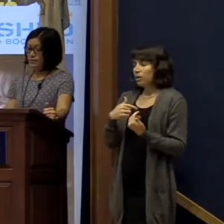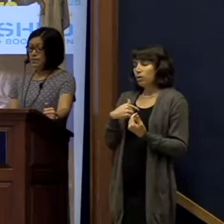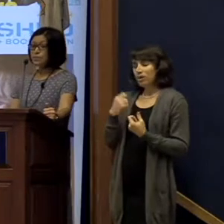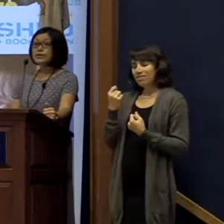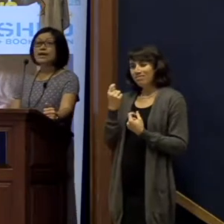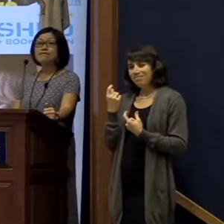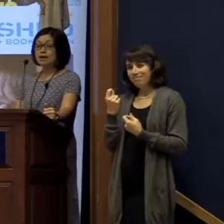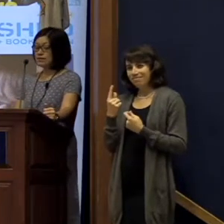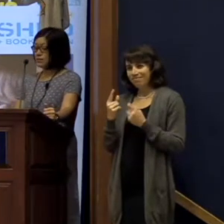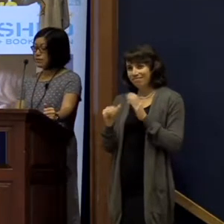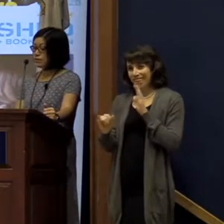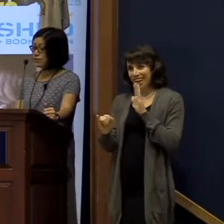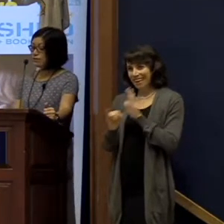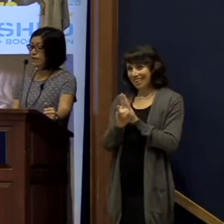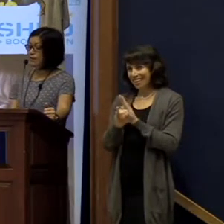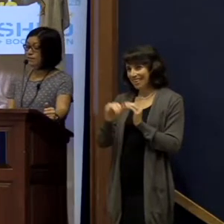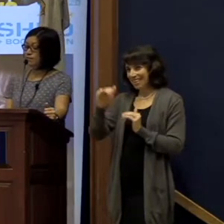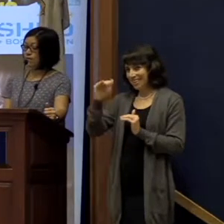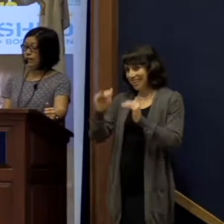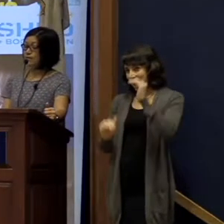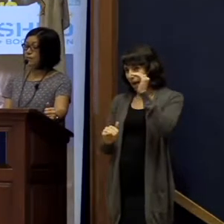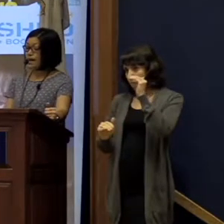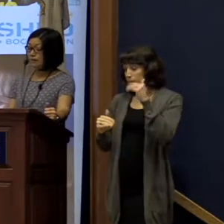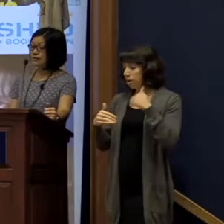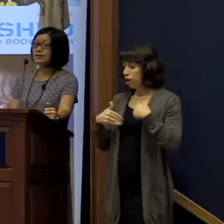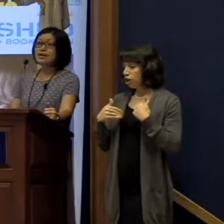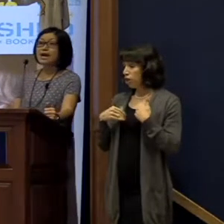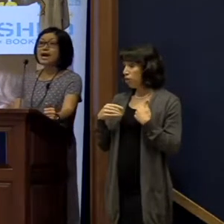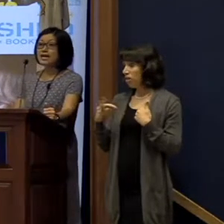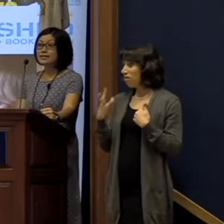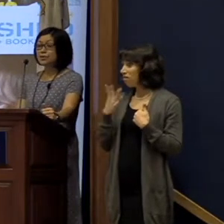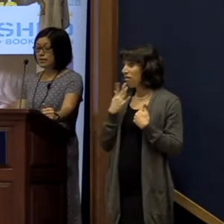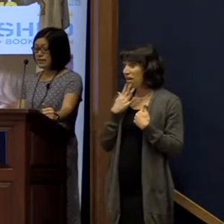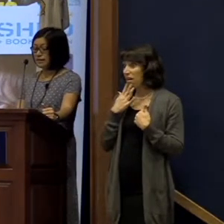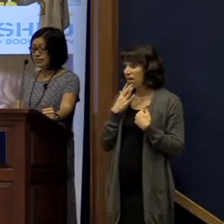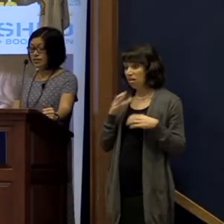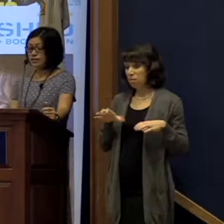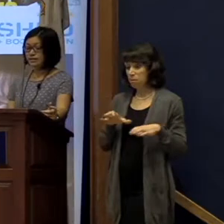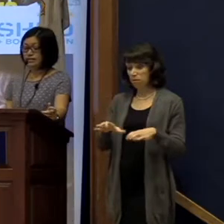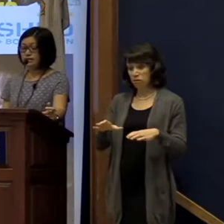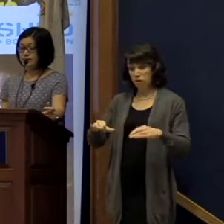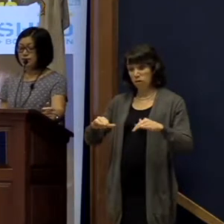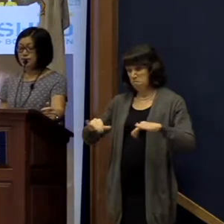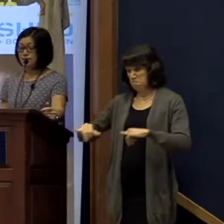We have found that when youth of color performed as well as the dominant culture in standardized test scores